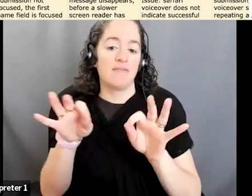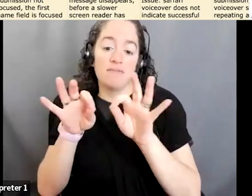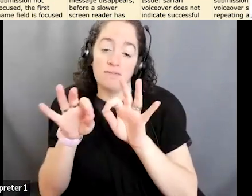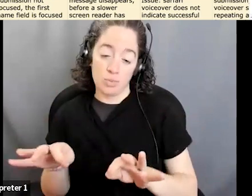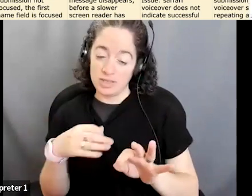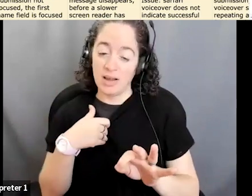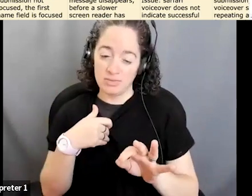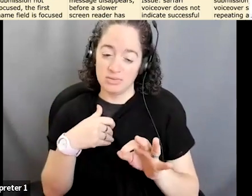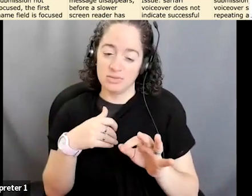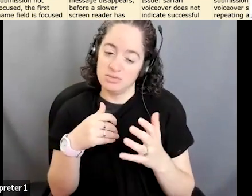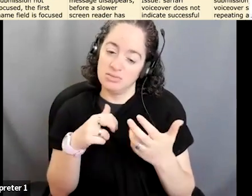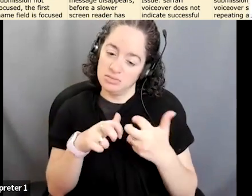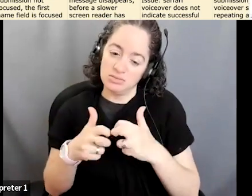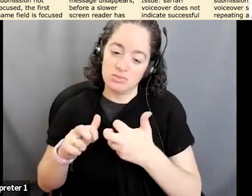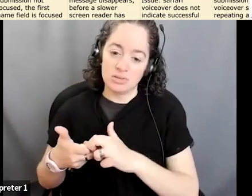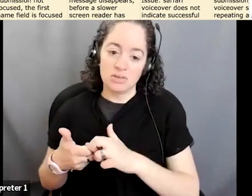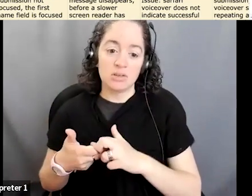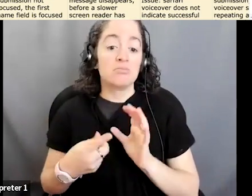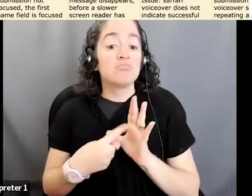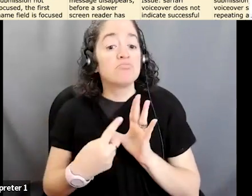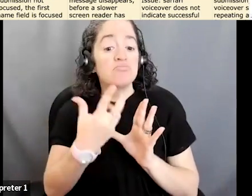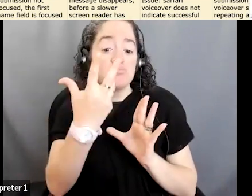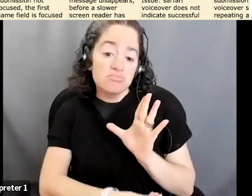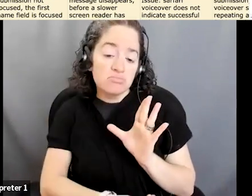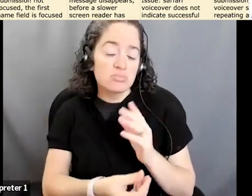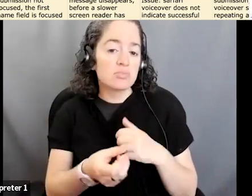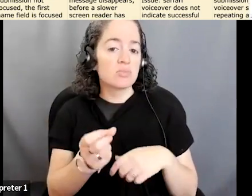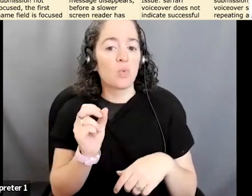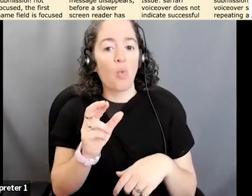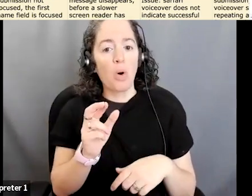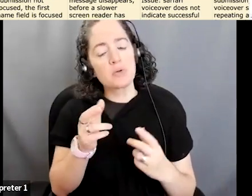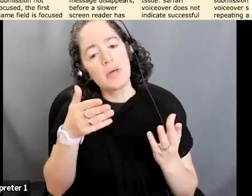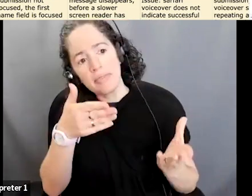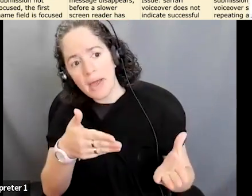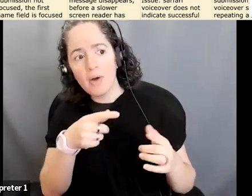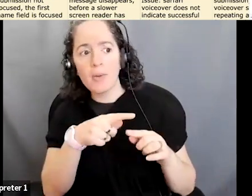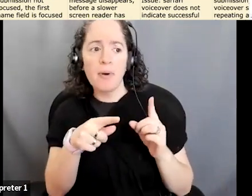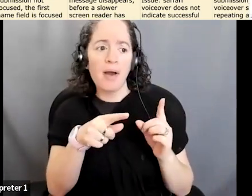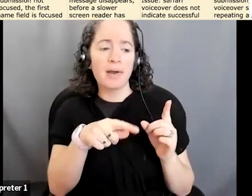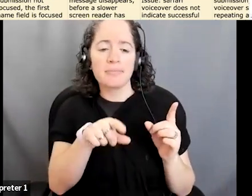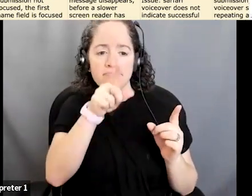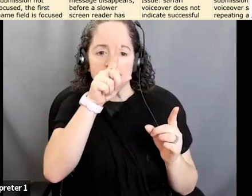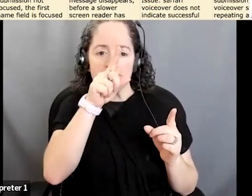Some of it was missing and sometimes it didn't tell you how to complete the form.